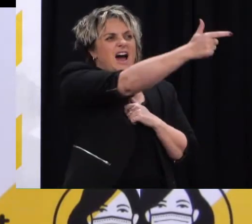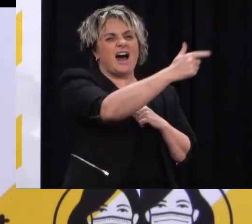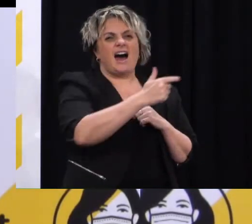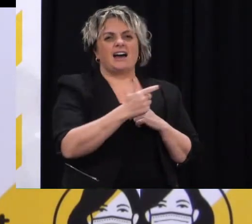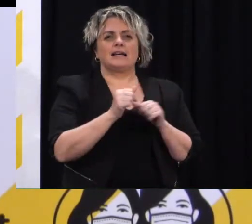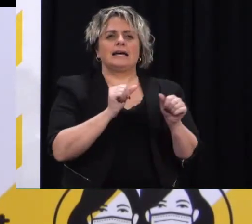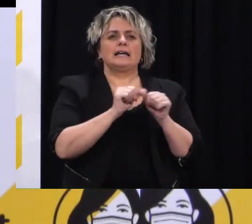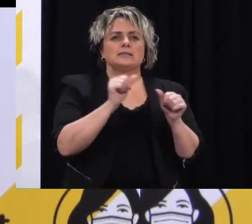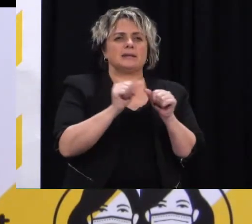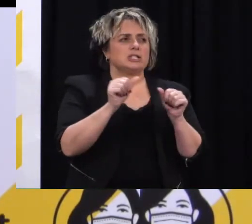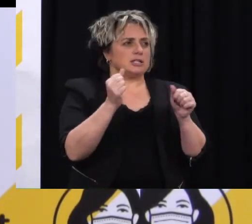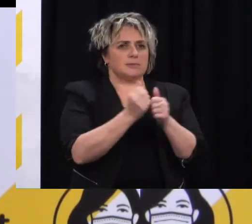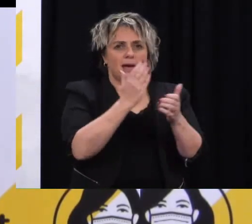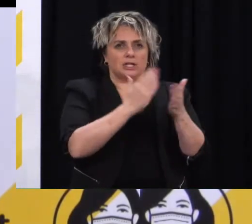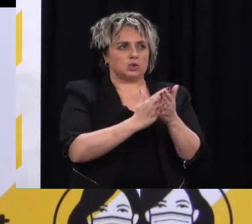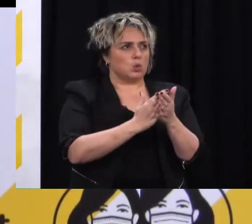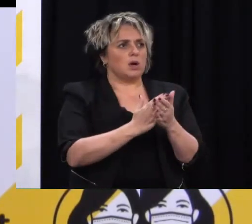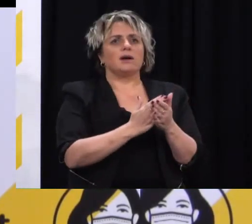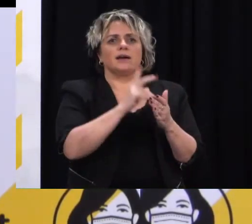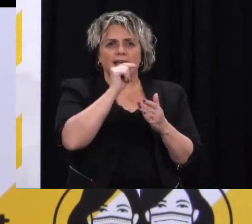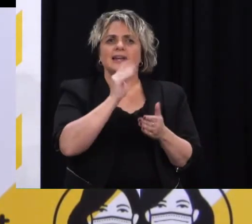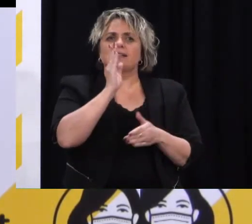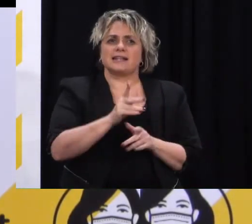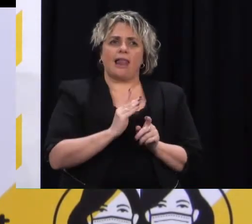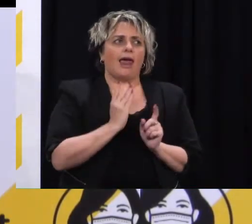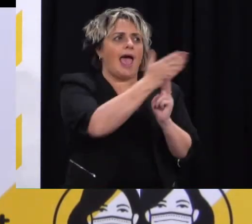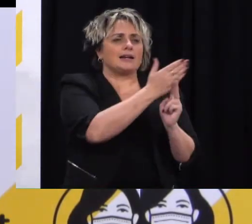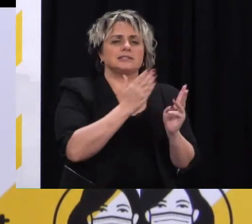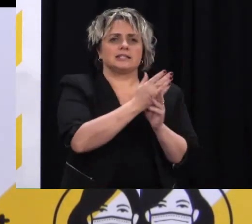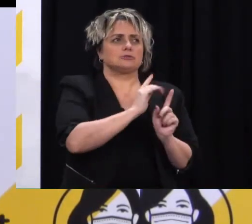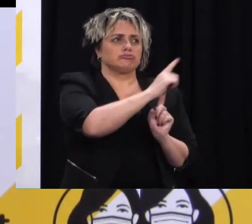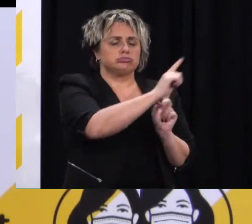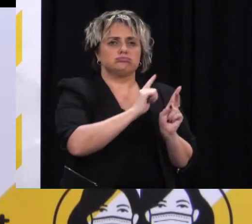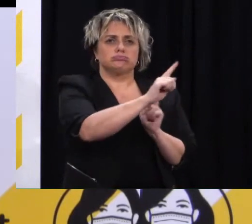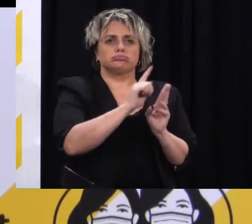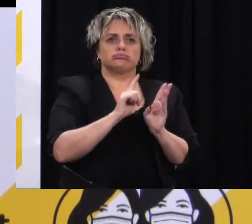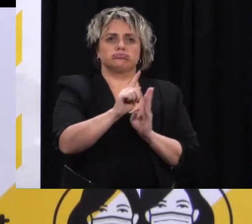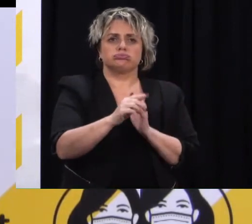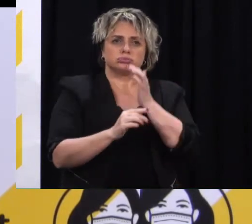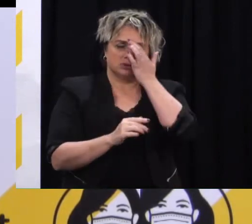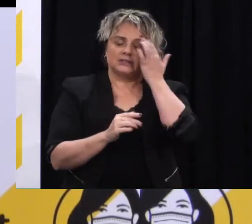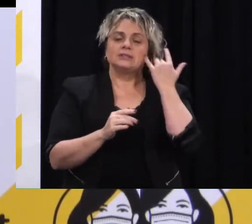service areas outside the boundary because in some cases